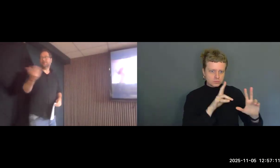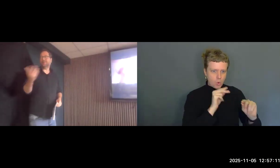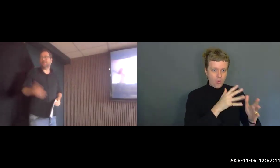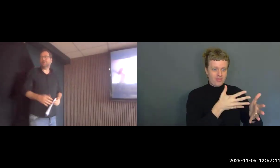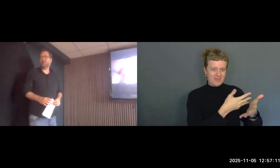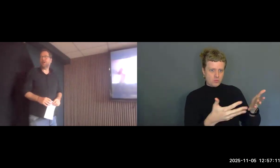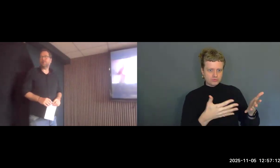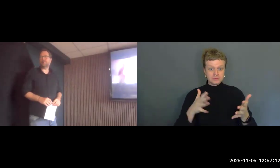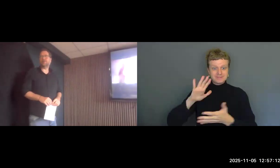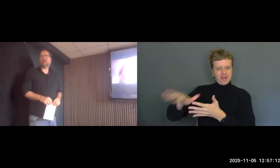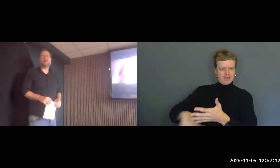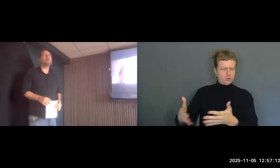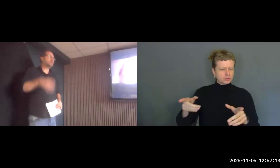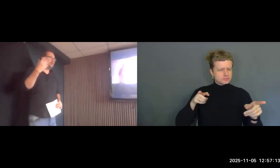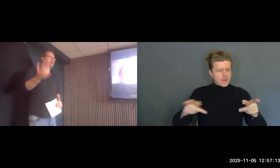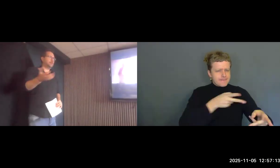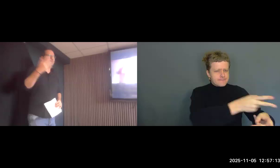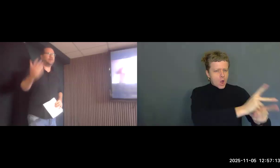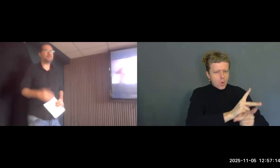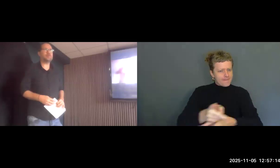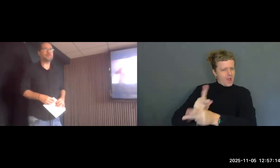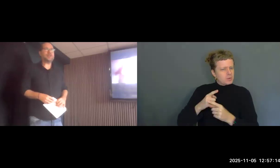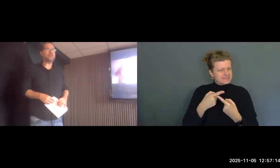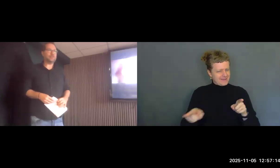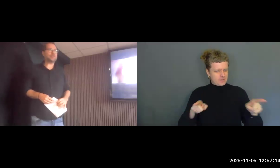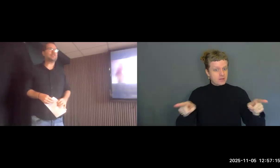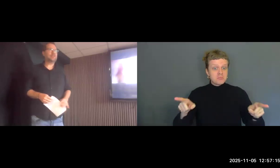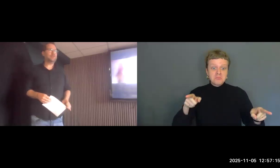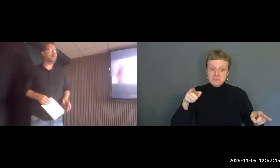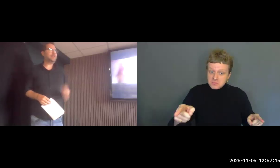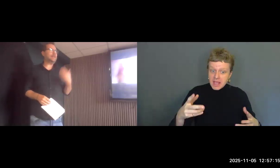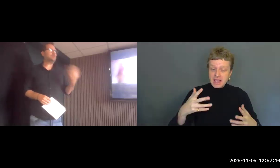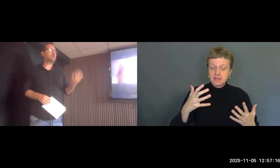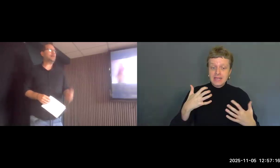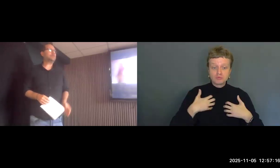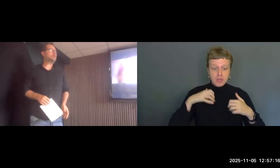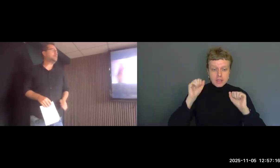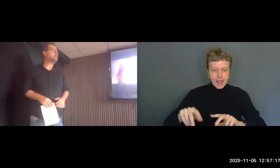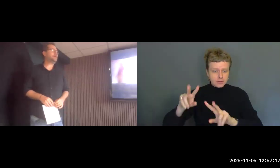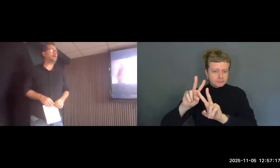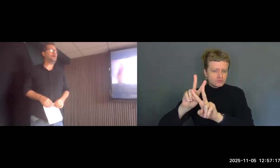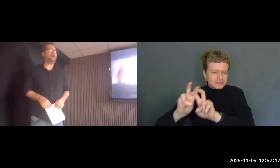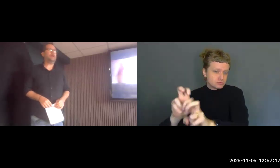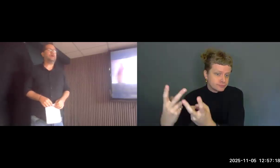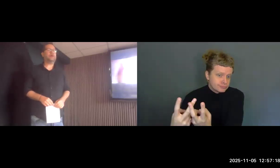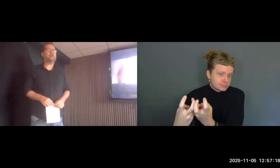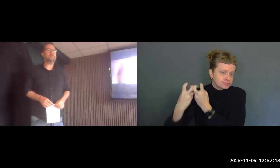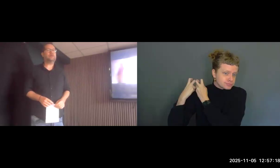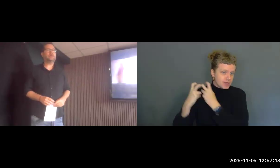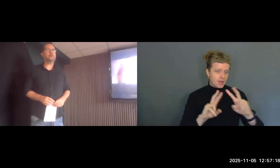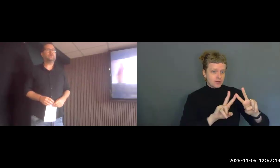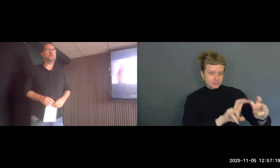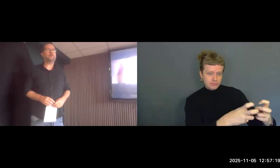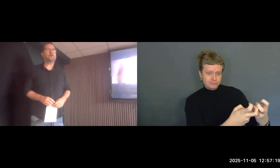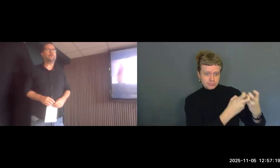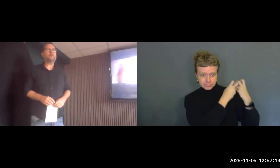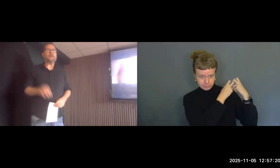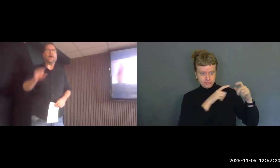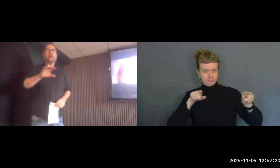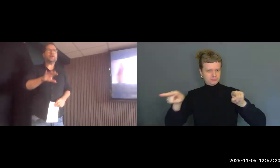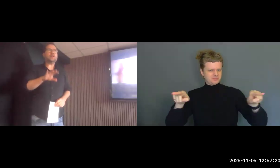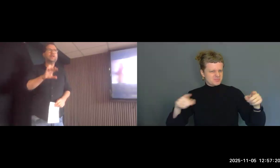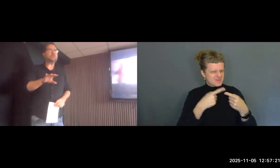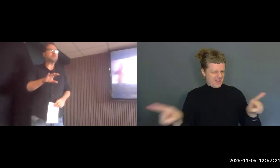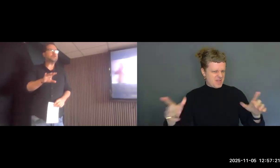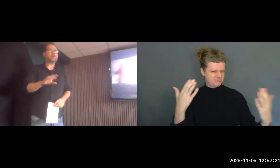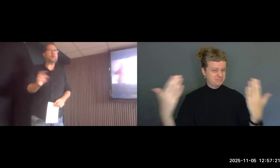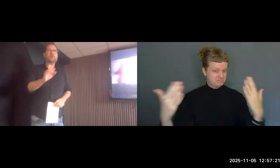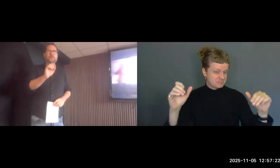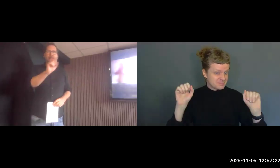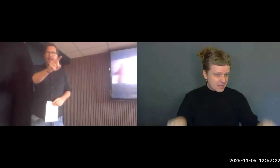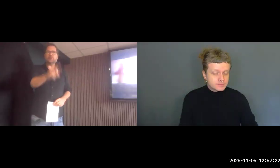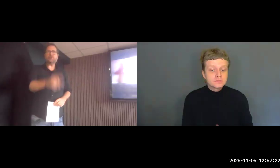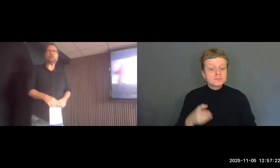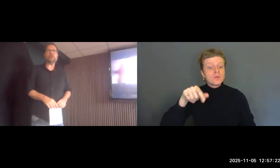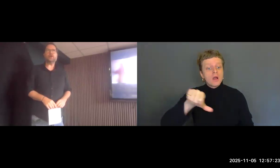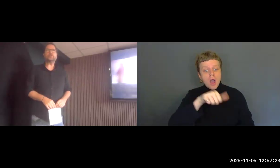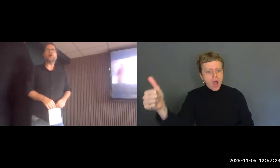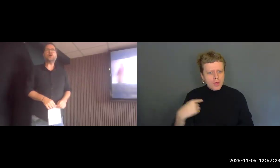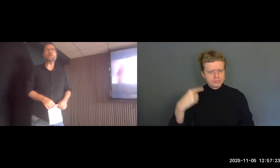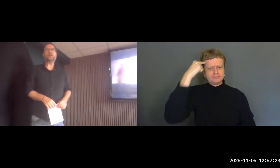way of, if you want to study. historical changes to take that into account, so that is a very important too. And another thing I was also struck with was in Adrien's talk.